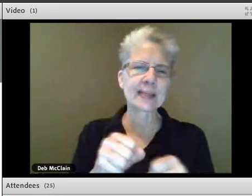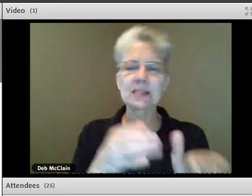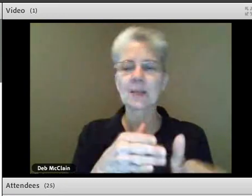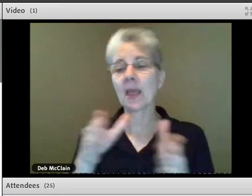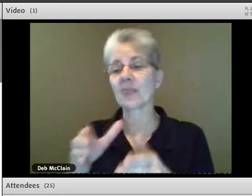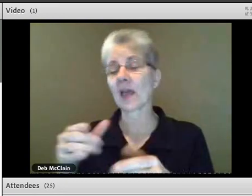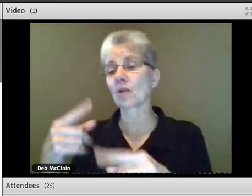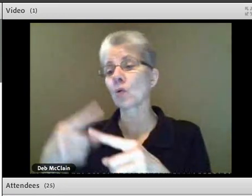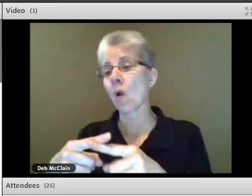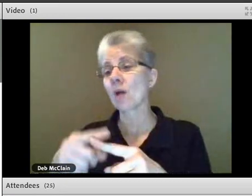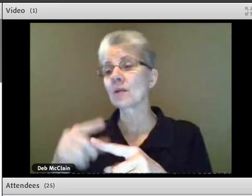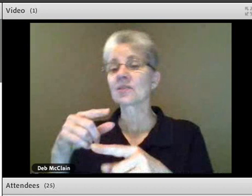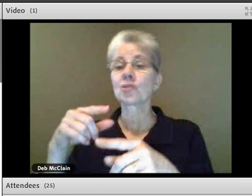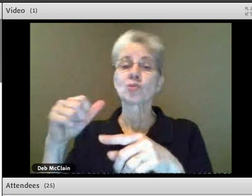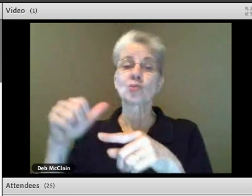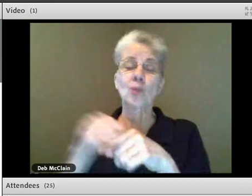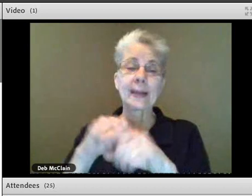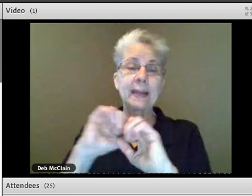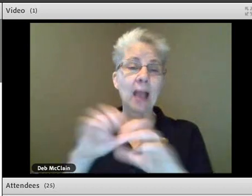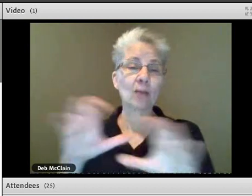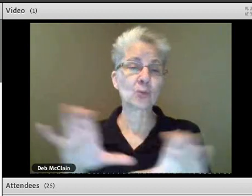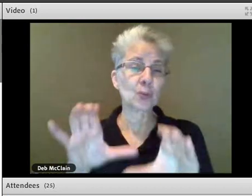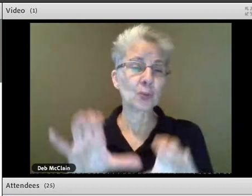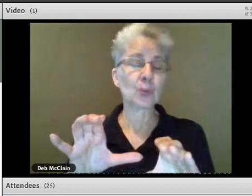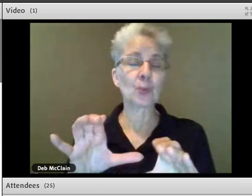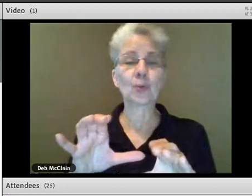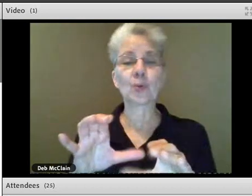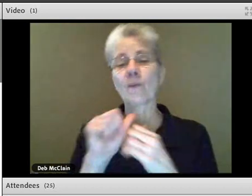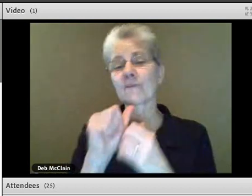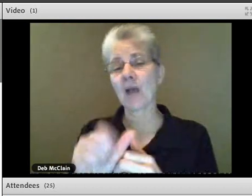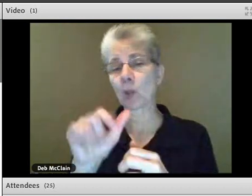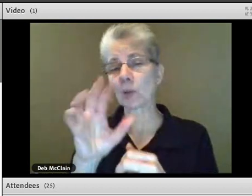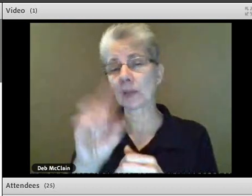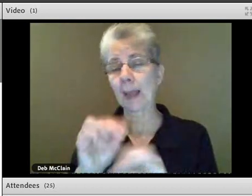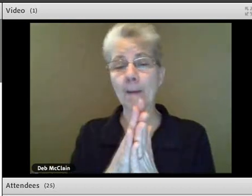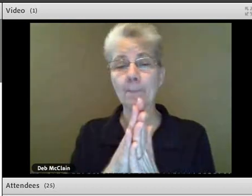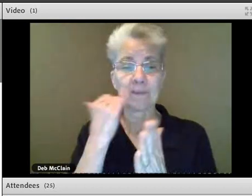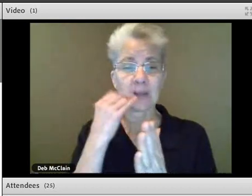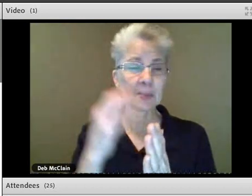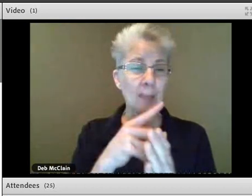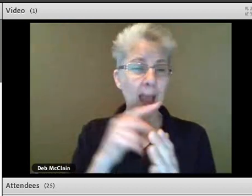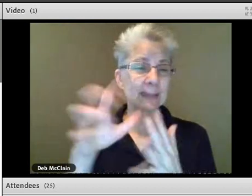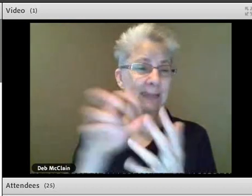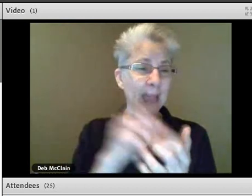such as how do you file a claim if a book comes back damaged?